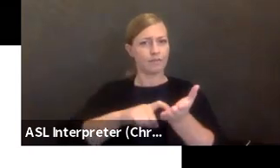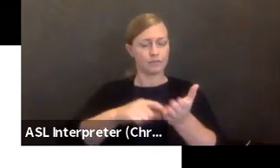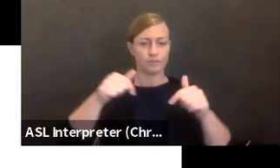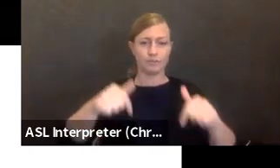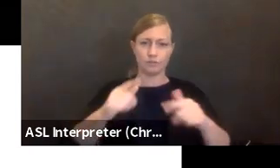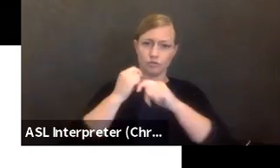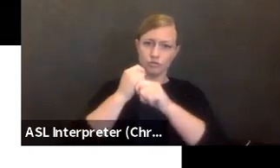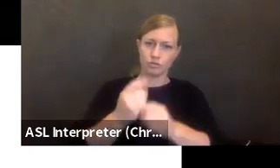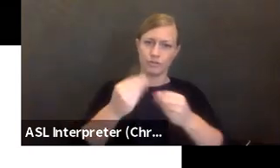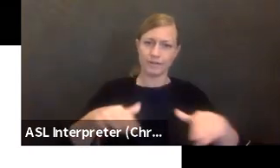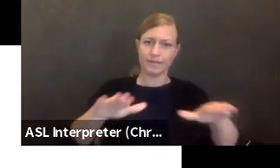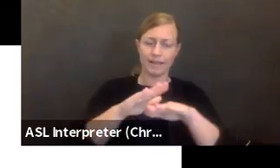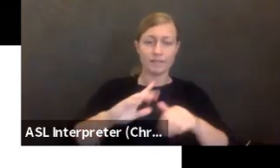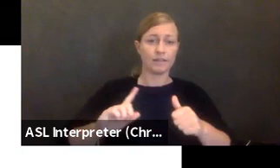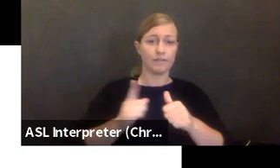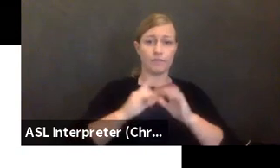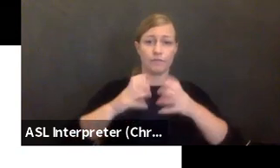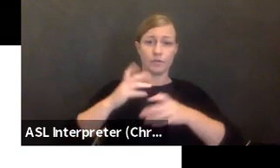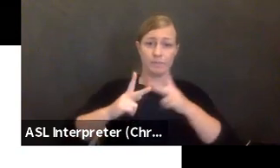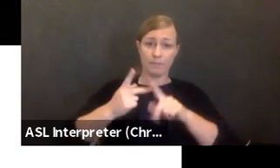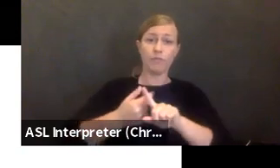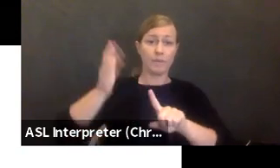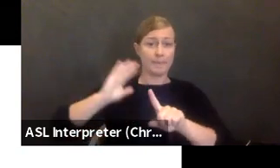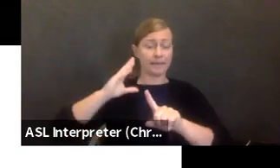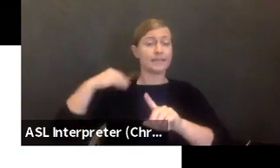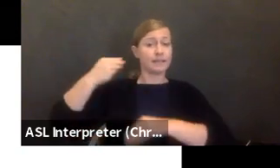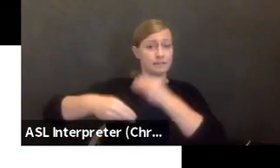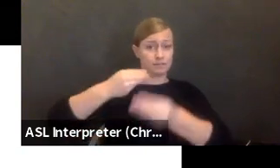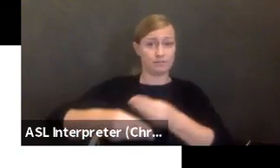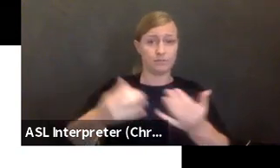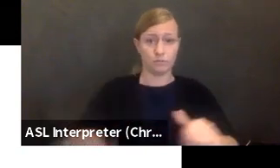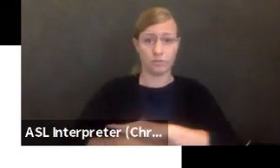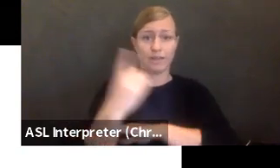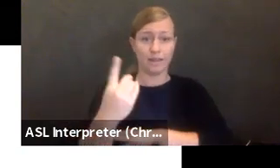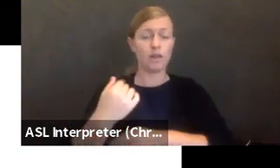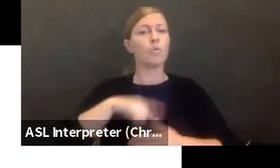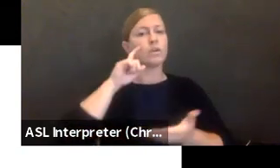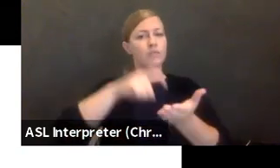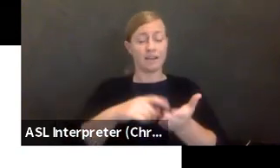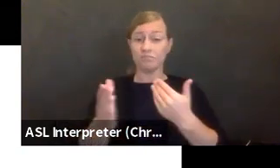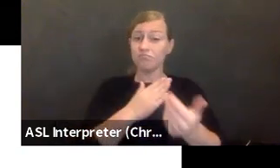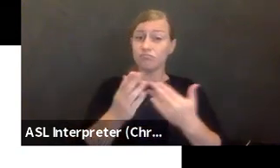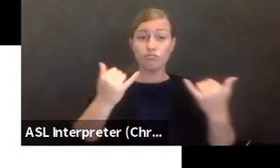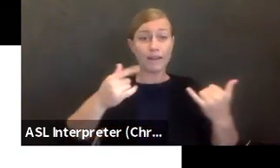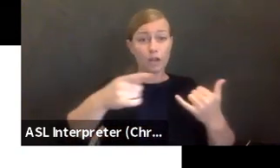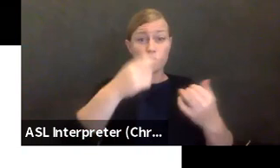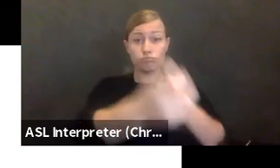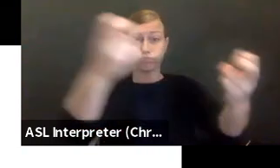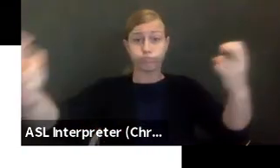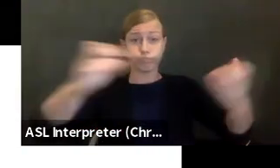And we would like to acknowledge